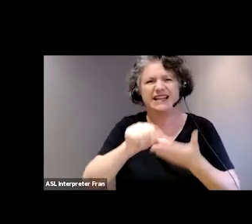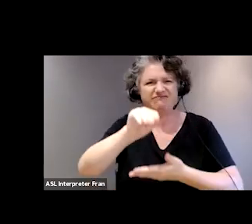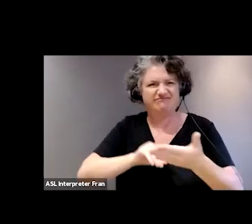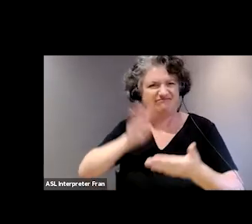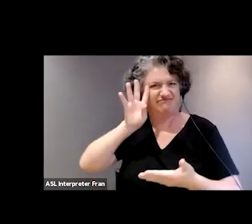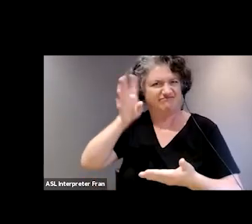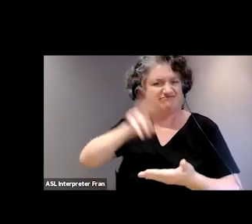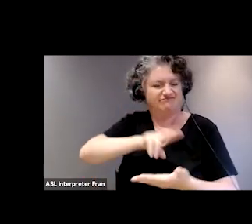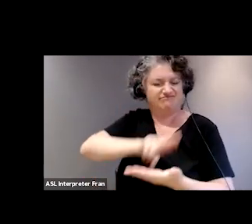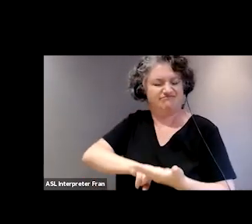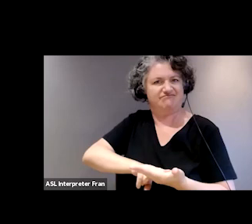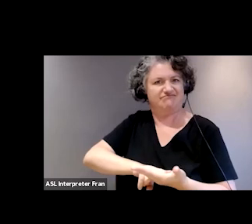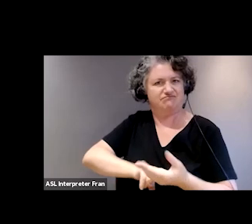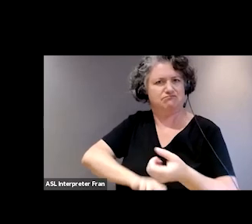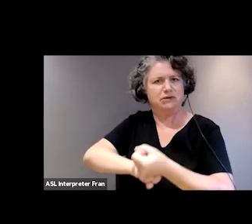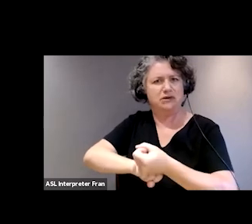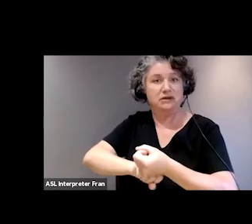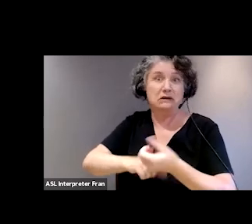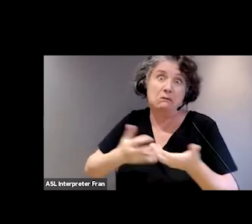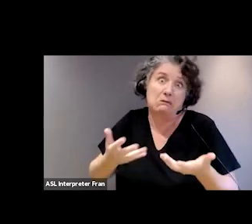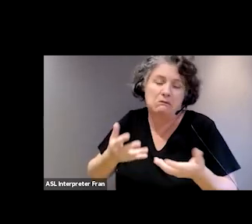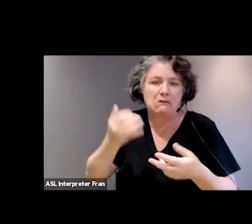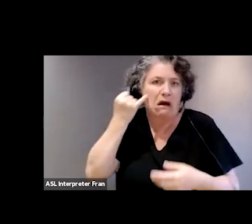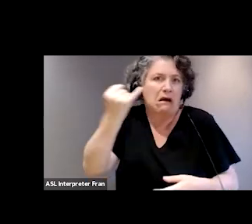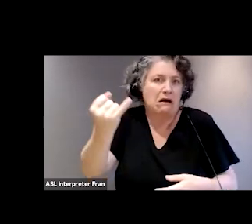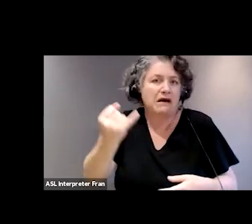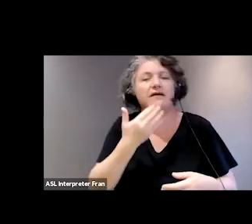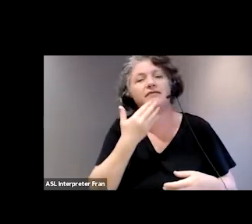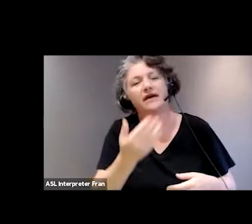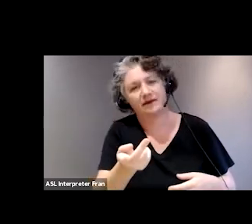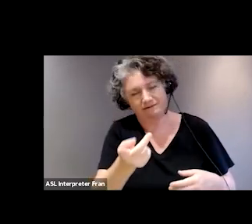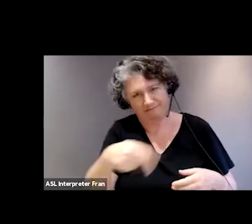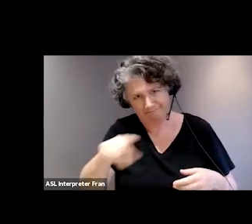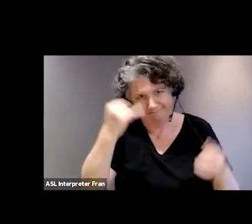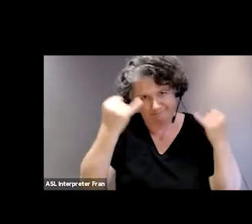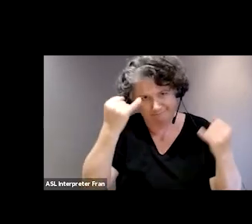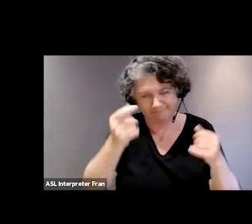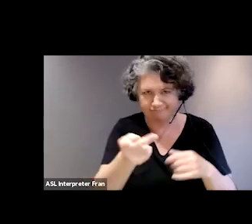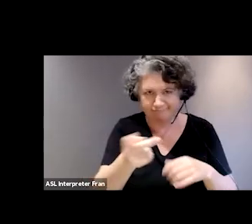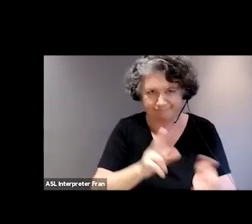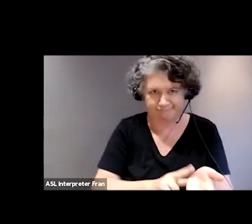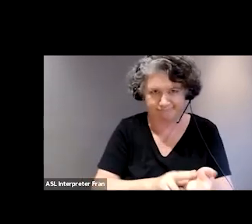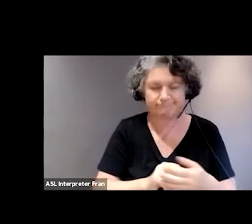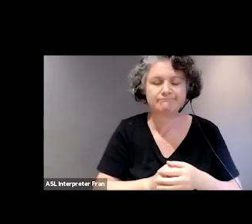very informative session. » WENDY PORCH: It sounds like